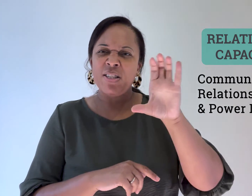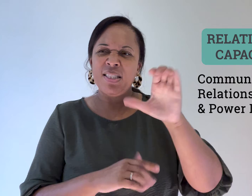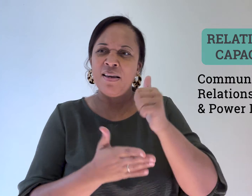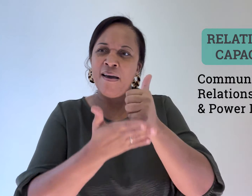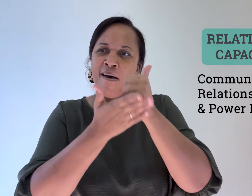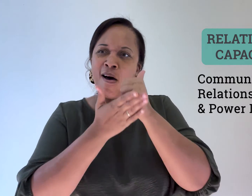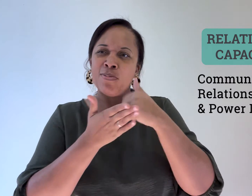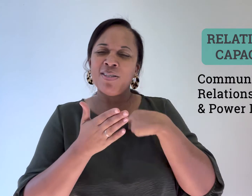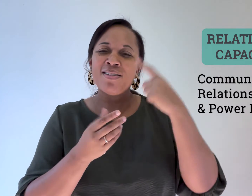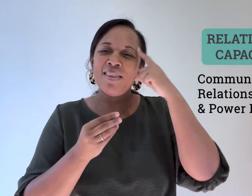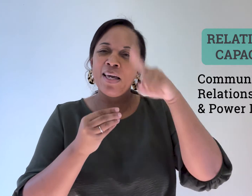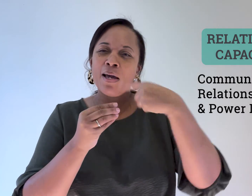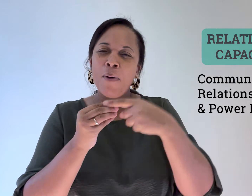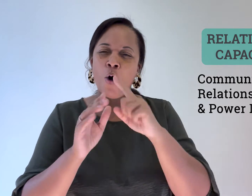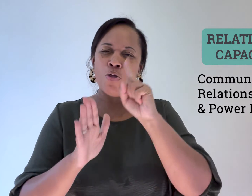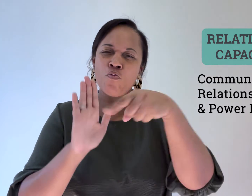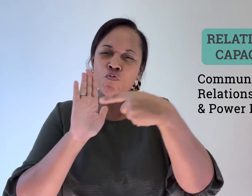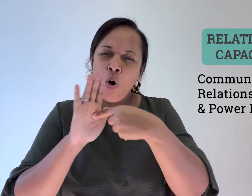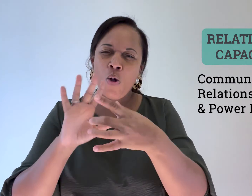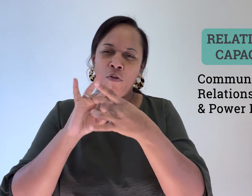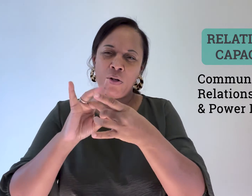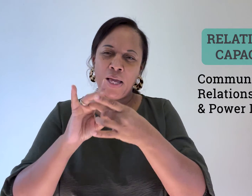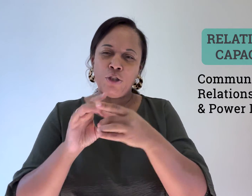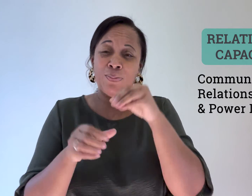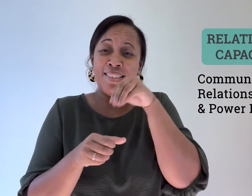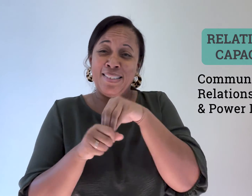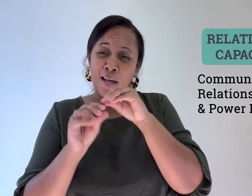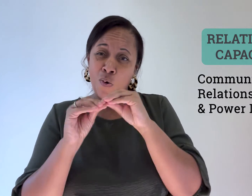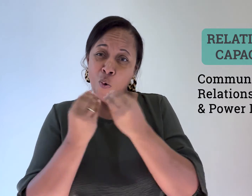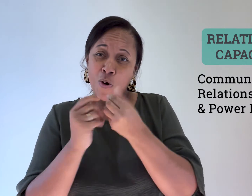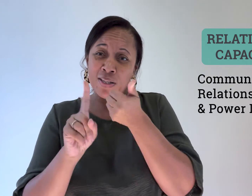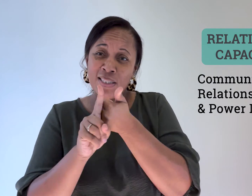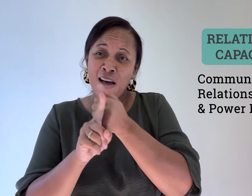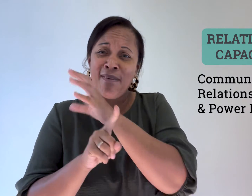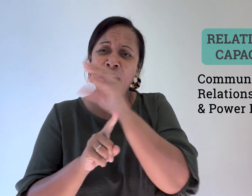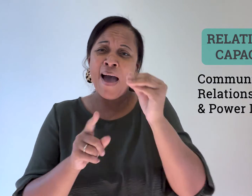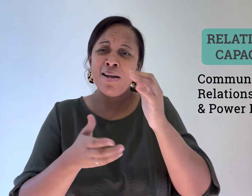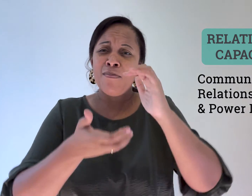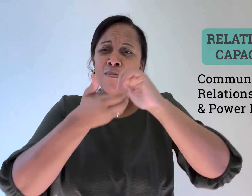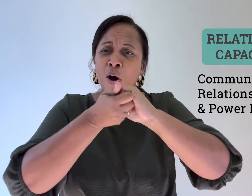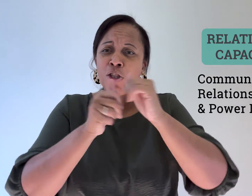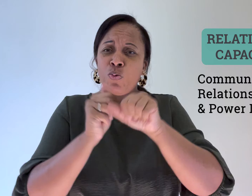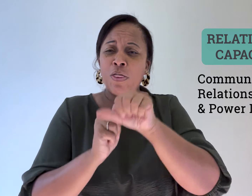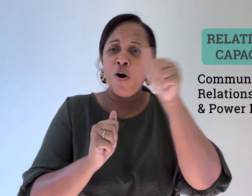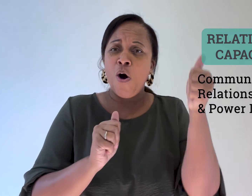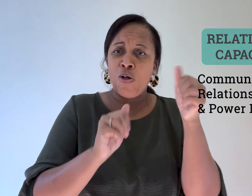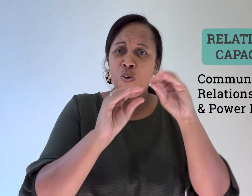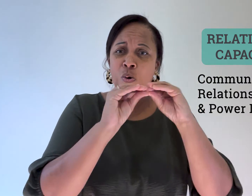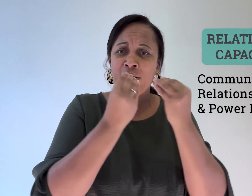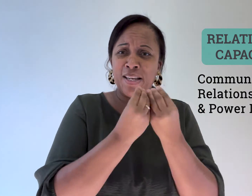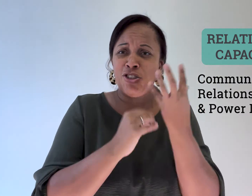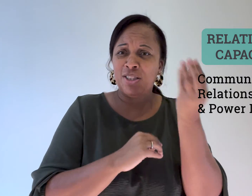RC helps us think about the roles and relationships in the organization itself and in partnership